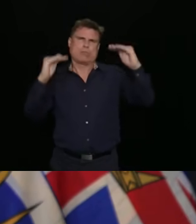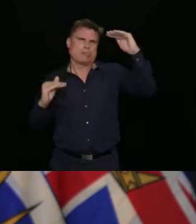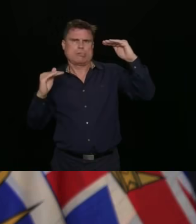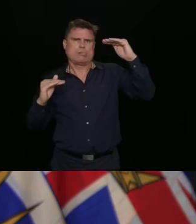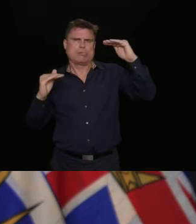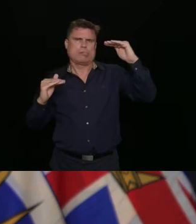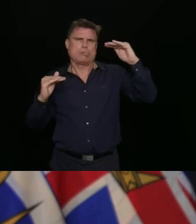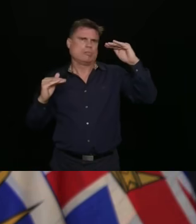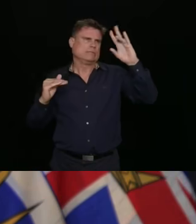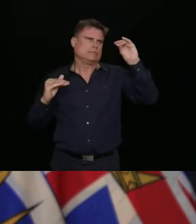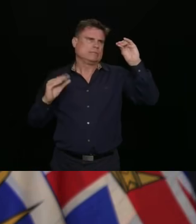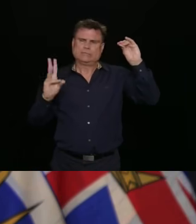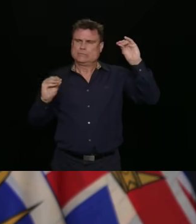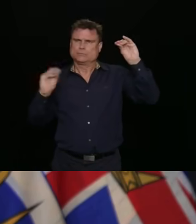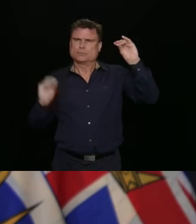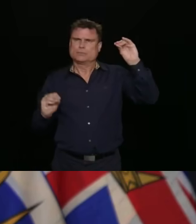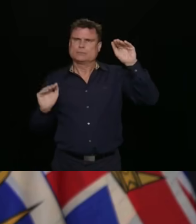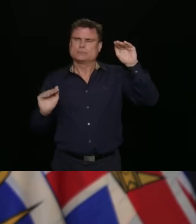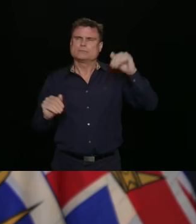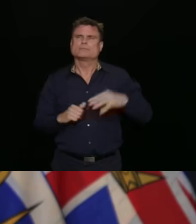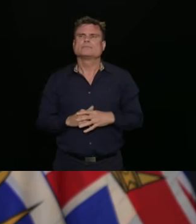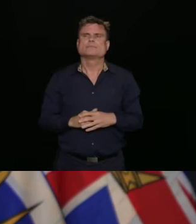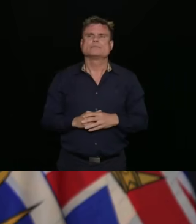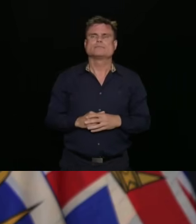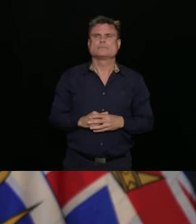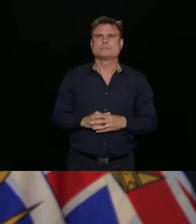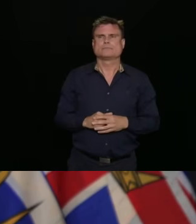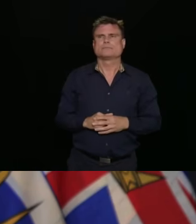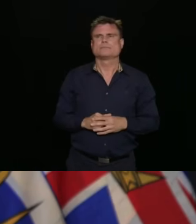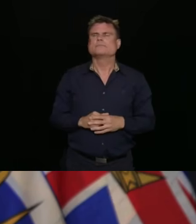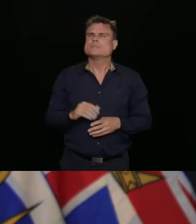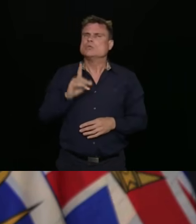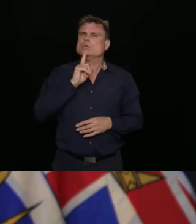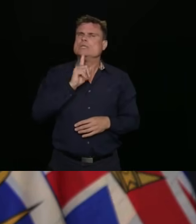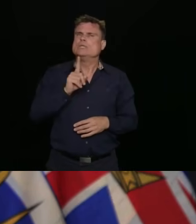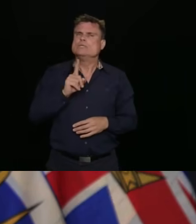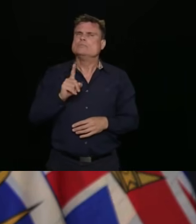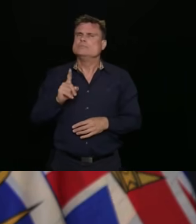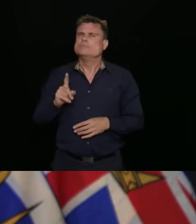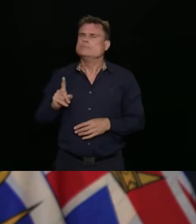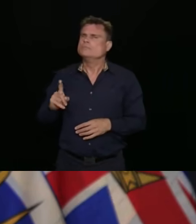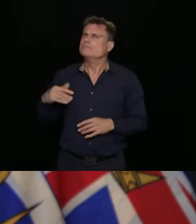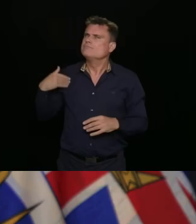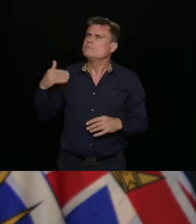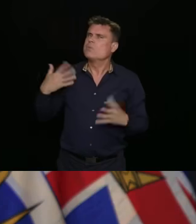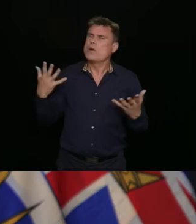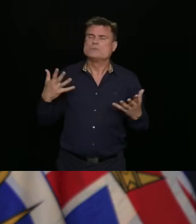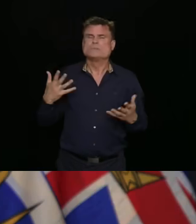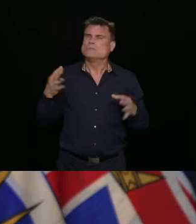so we're not passing it on inadvertently. Hi, Dr Henry. I wanted to touch base and ask